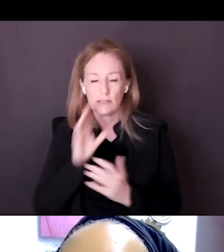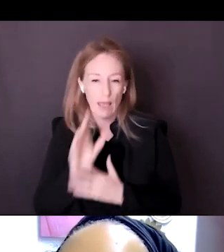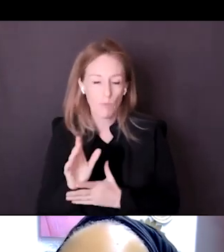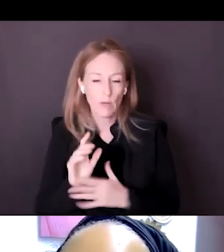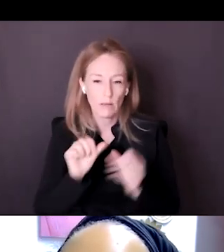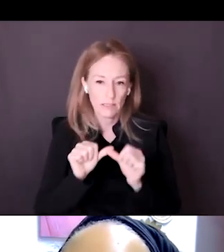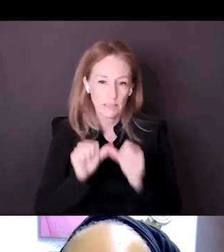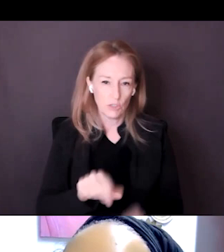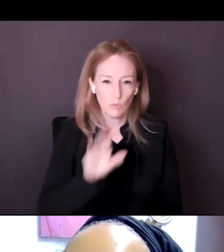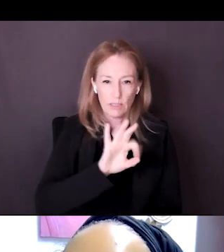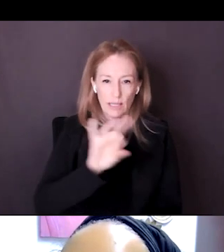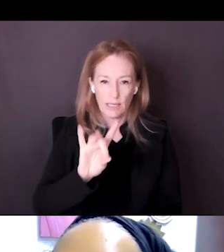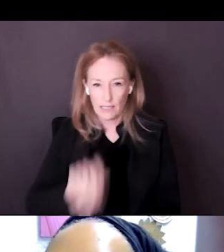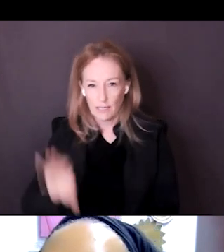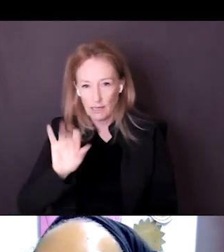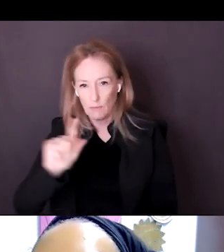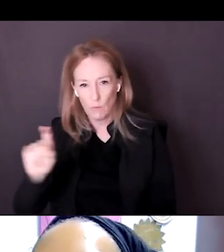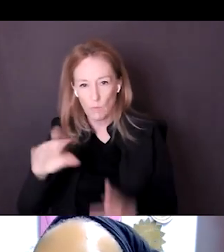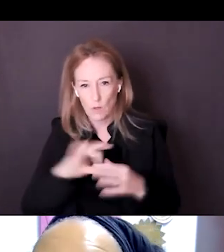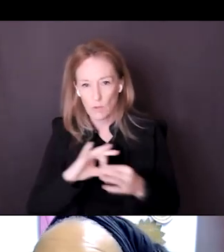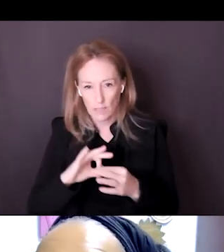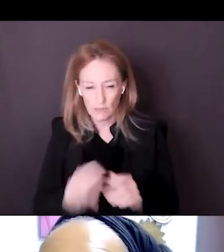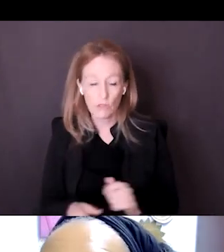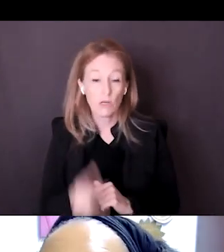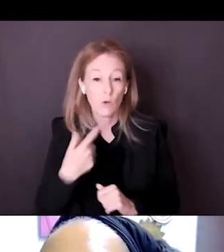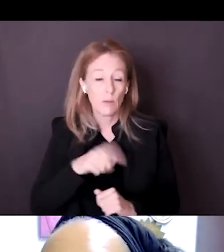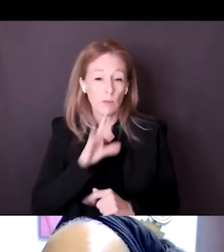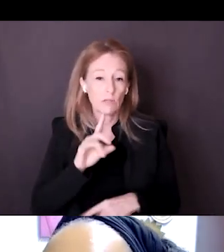WE ARE GOING TO TACKLE ALL SORTS OF TOPICS AROUND RISK